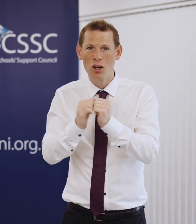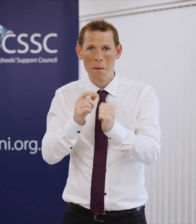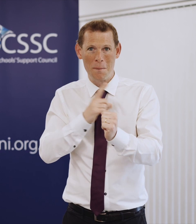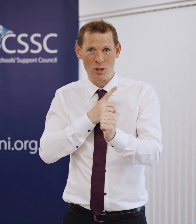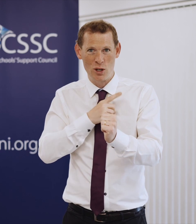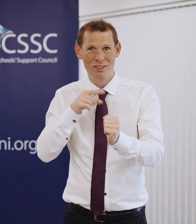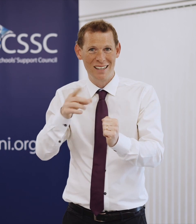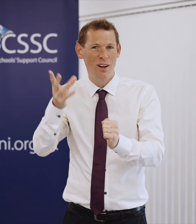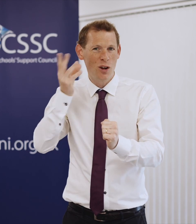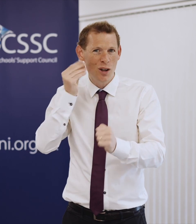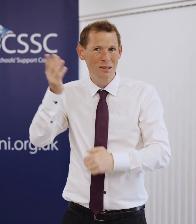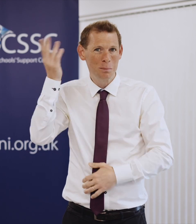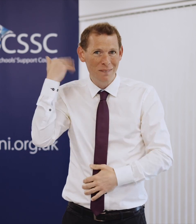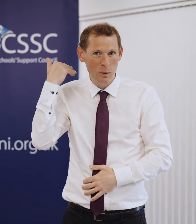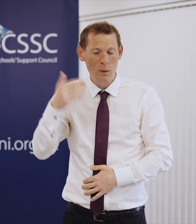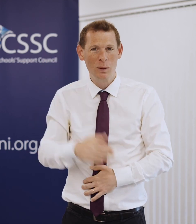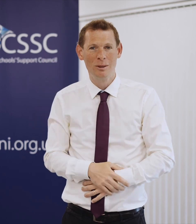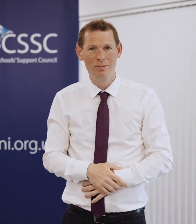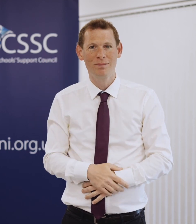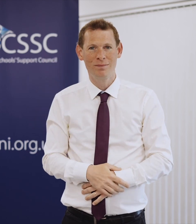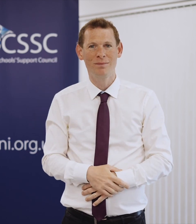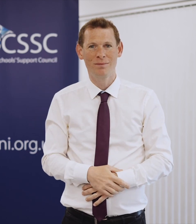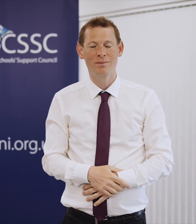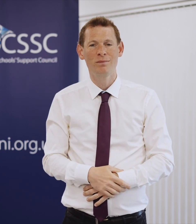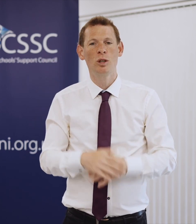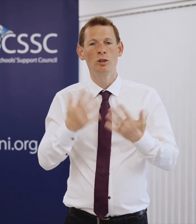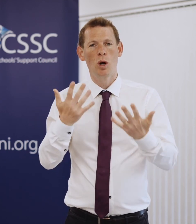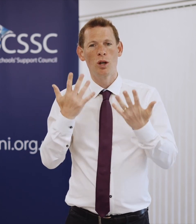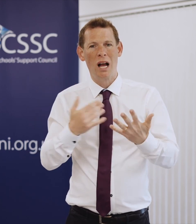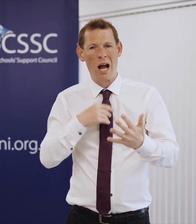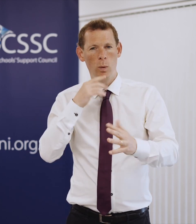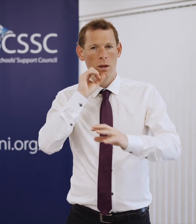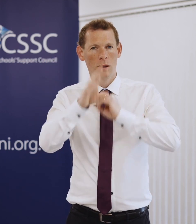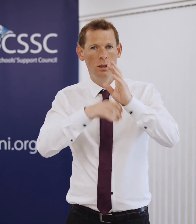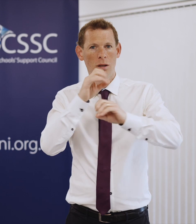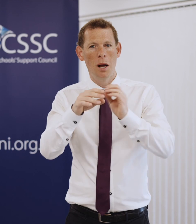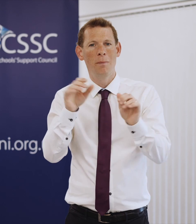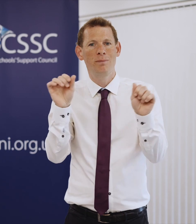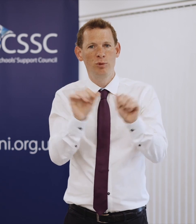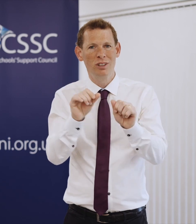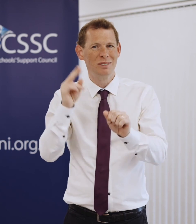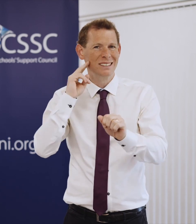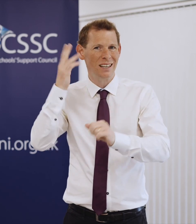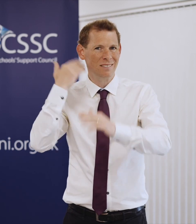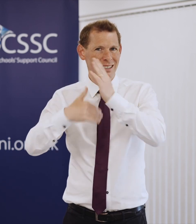deaf, and that's more difficult because you have that experience of what sound is like. So now